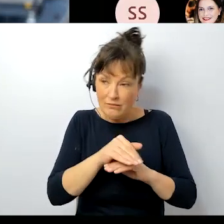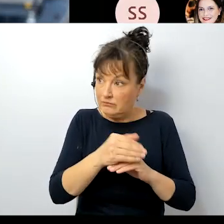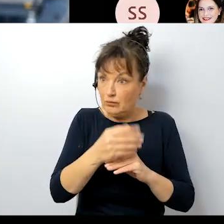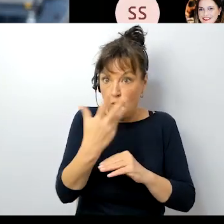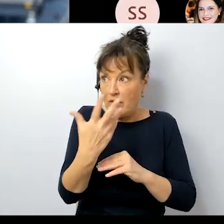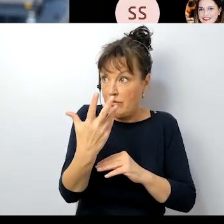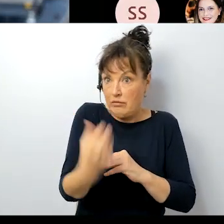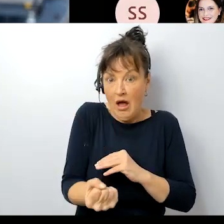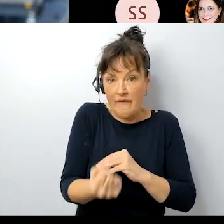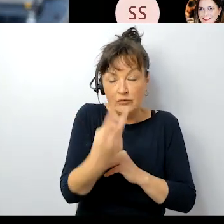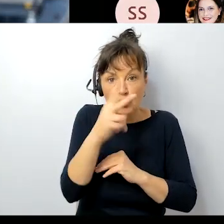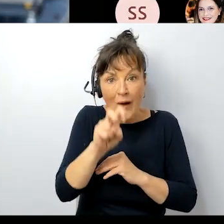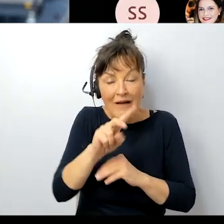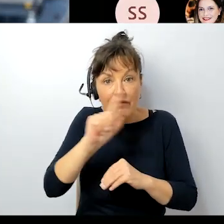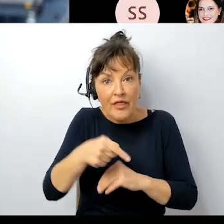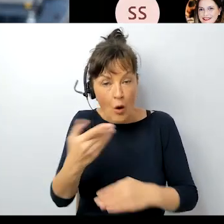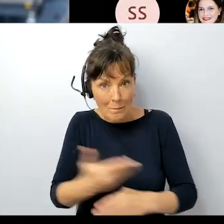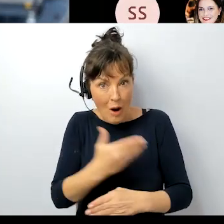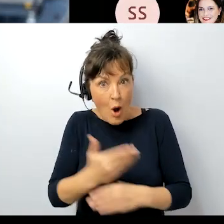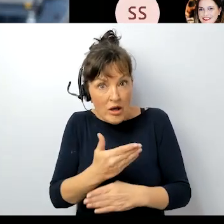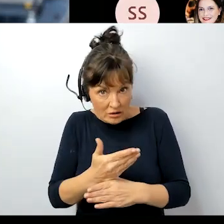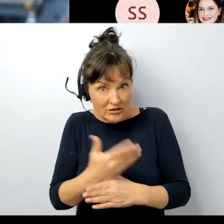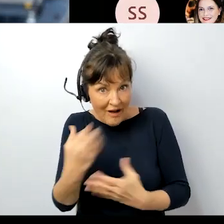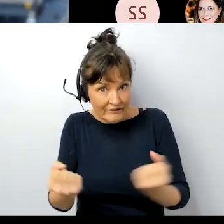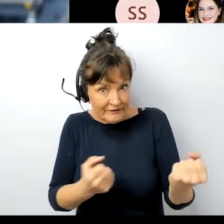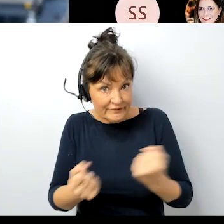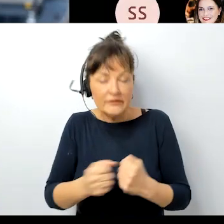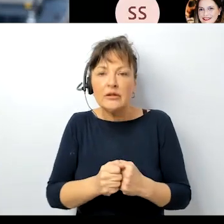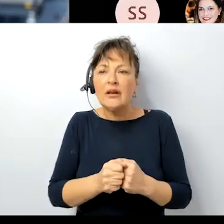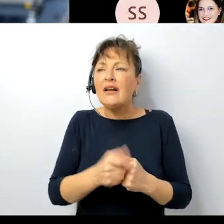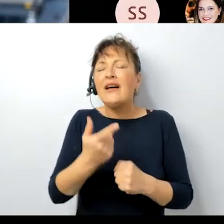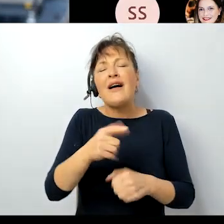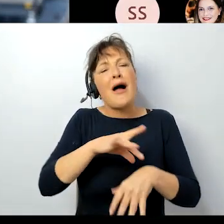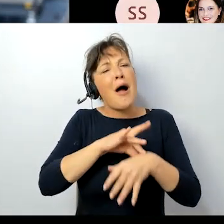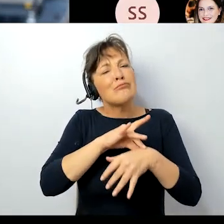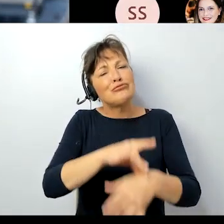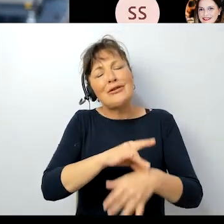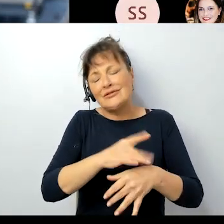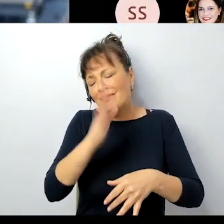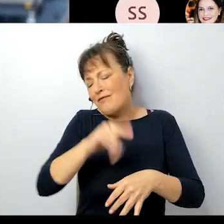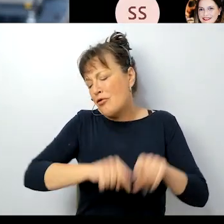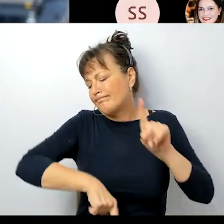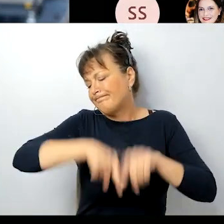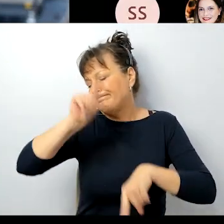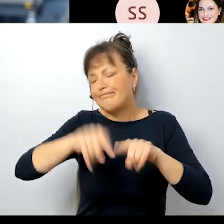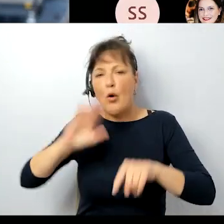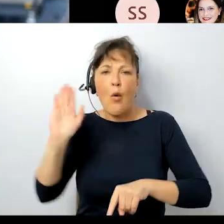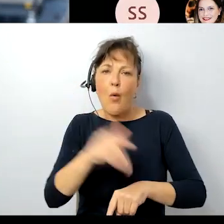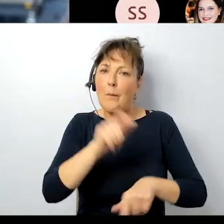learning opportunities with 12,000 Apprentice employers. Apprenticeships are for everyone.